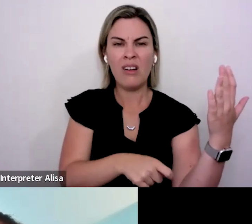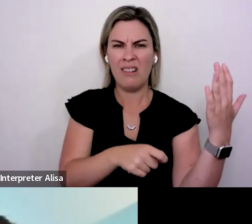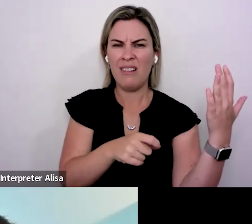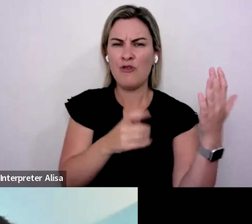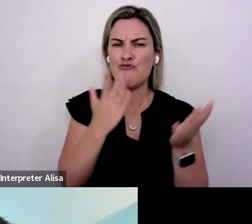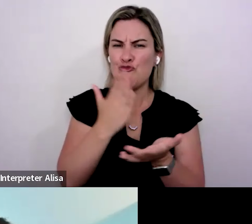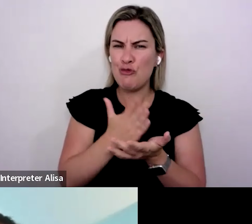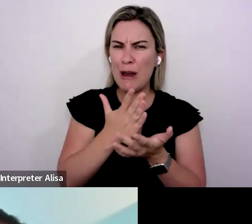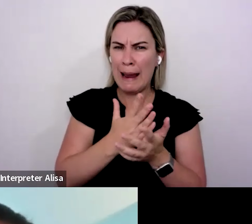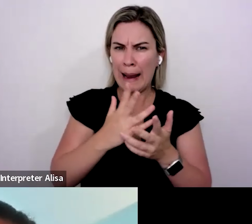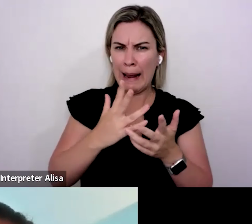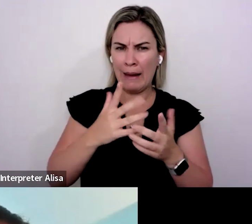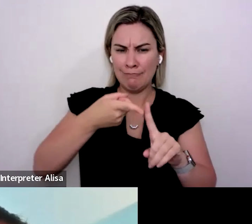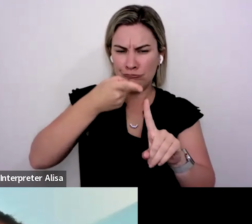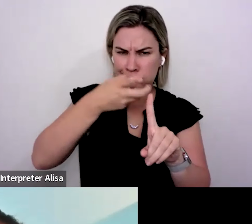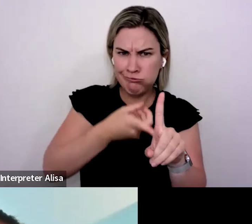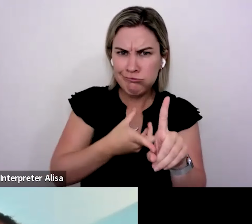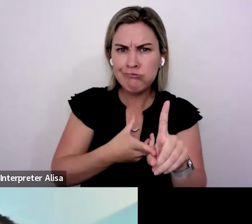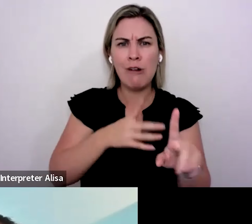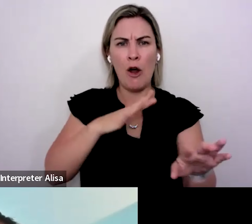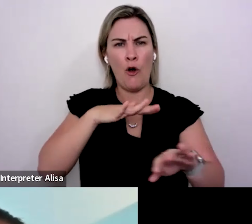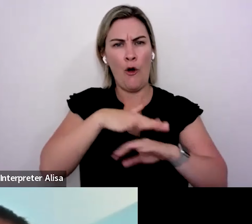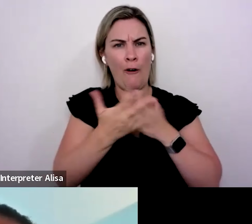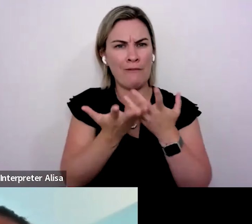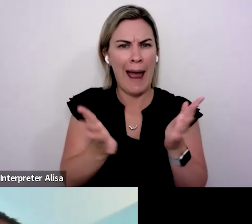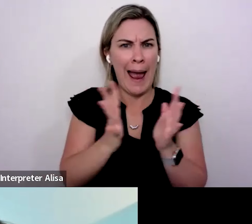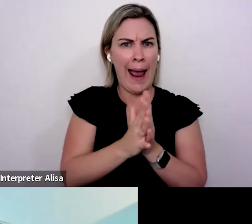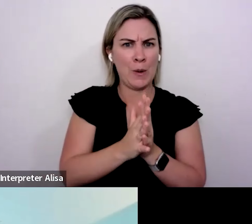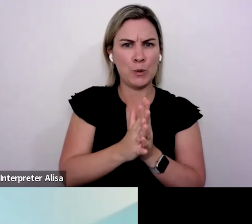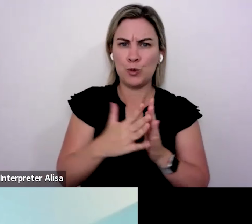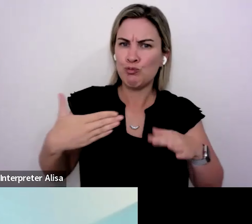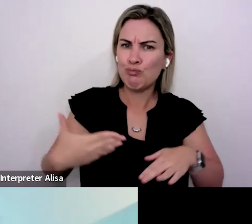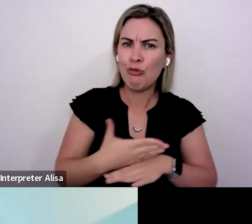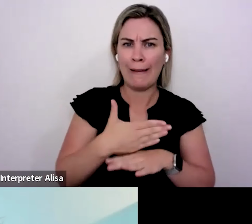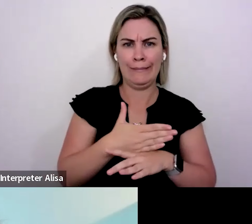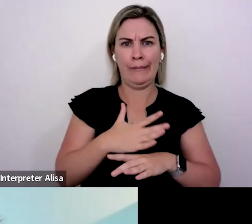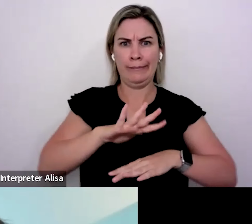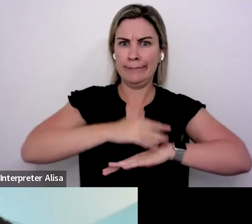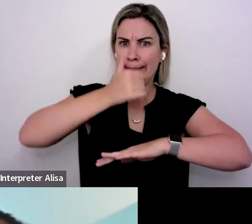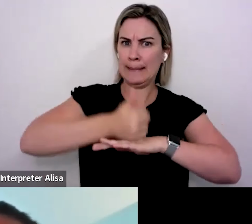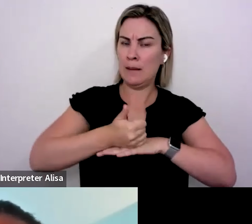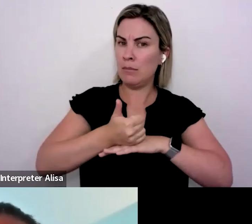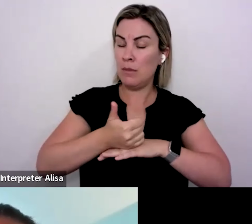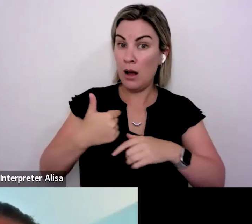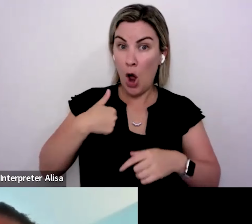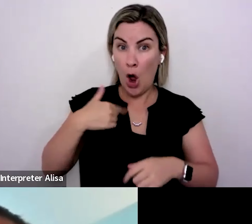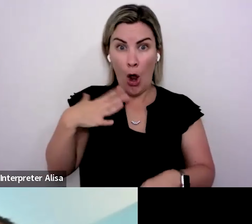but in a really sort of practical way. So, talking about, for example, do I need to get permission or consent?